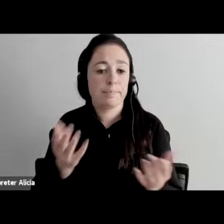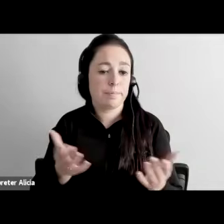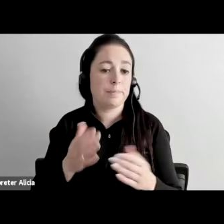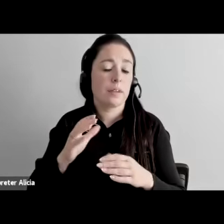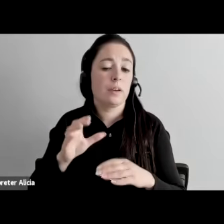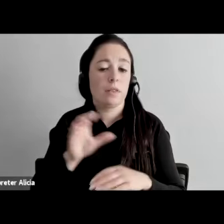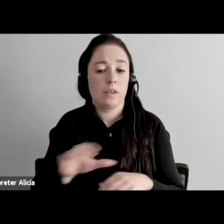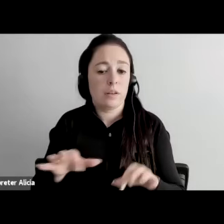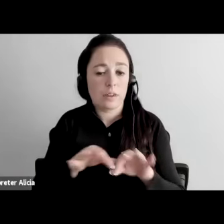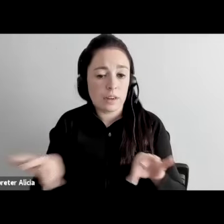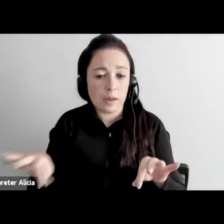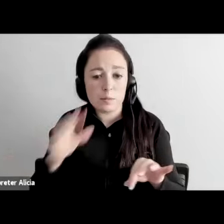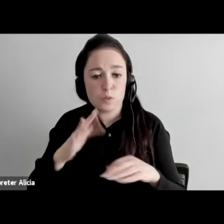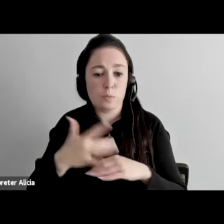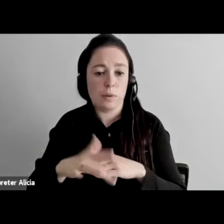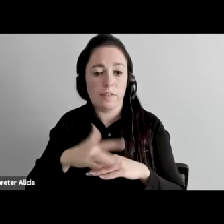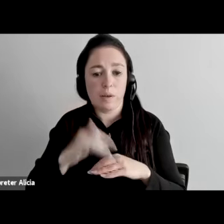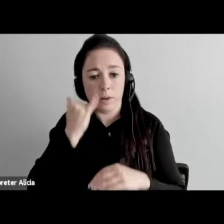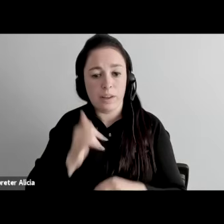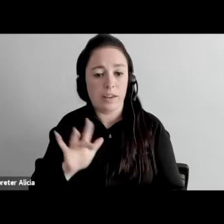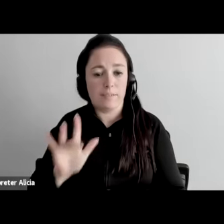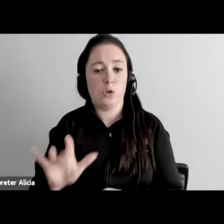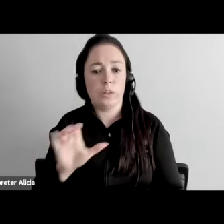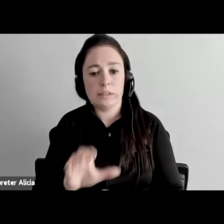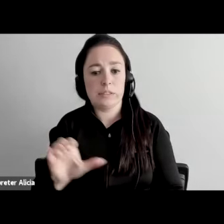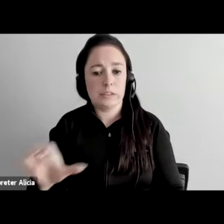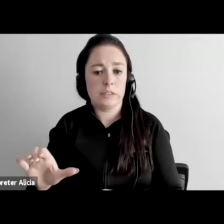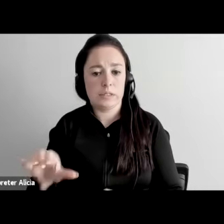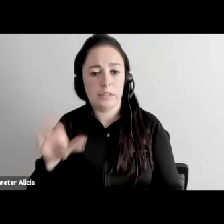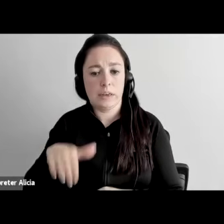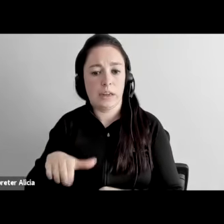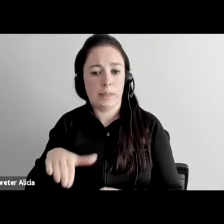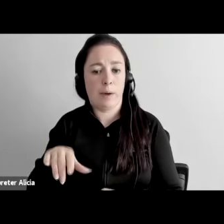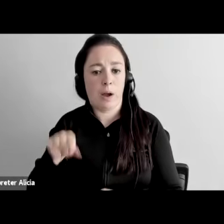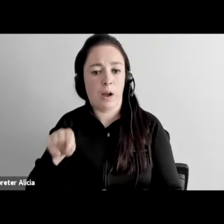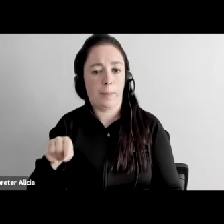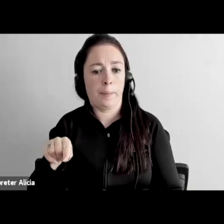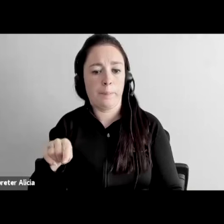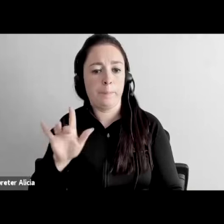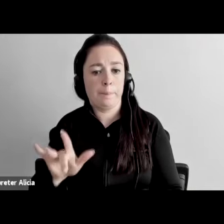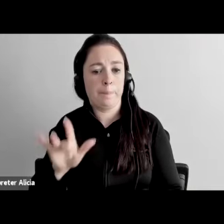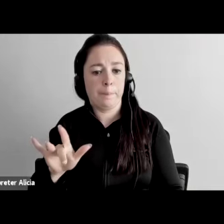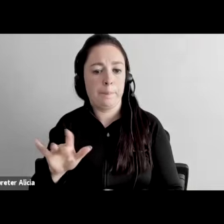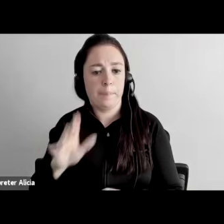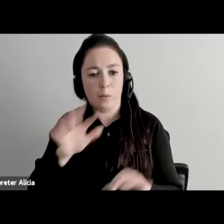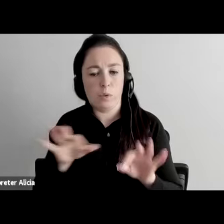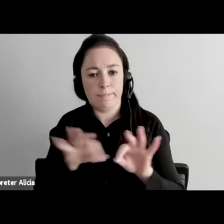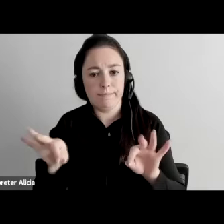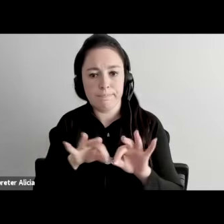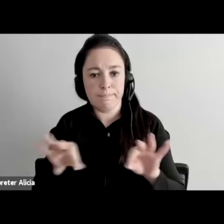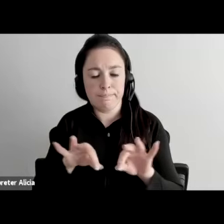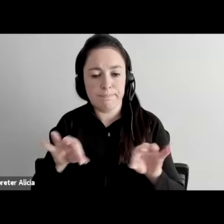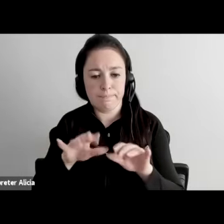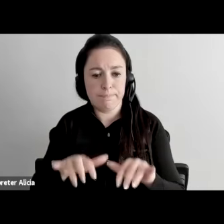available by clicking on the CC button. If you have any issues with accessibility,